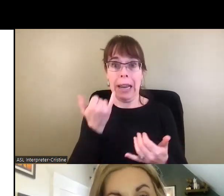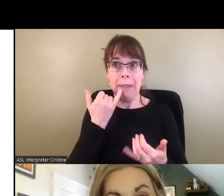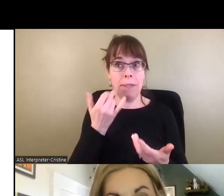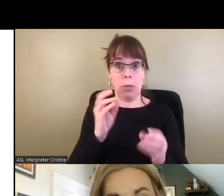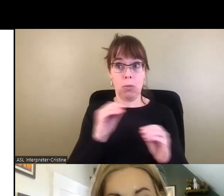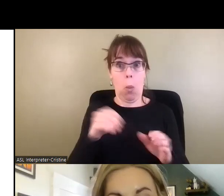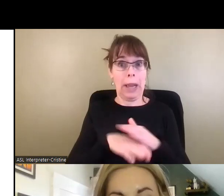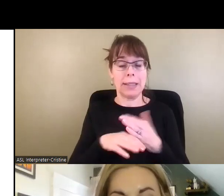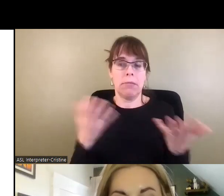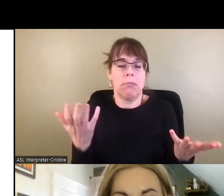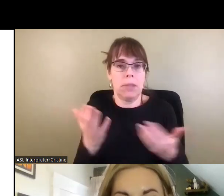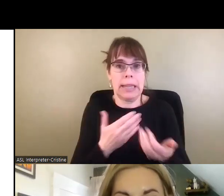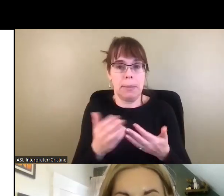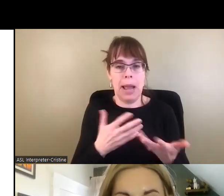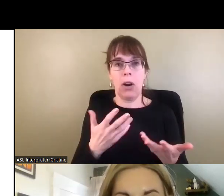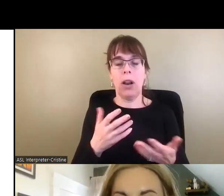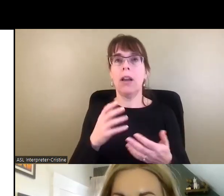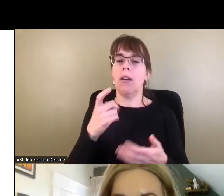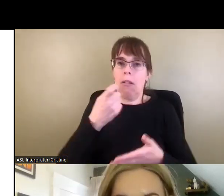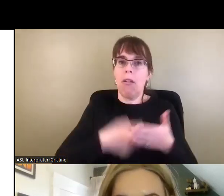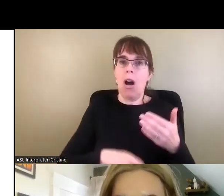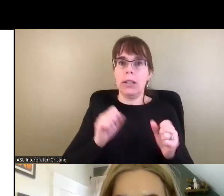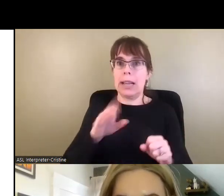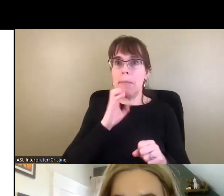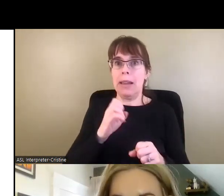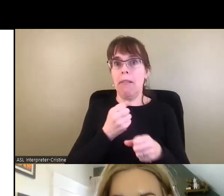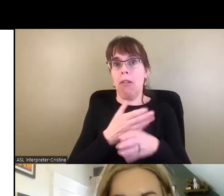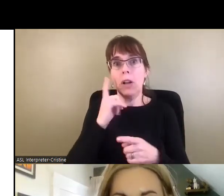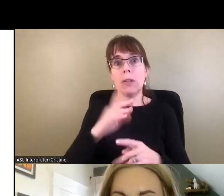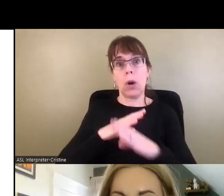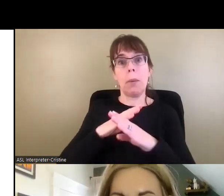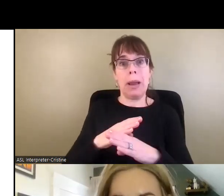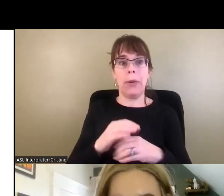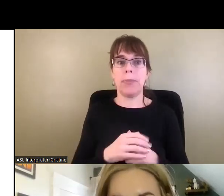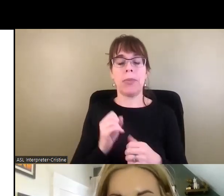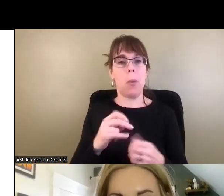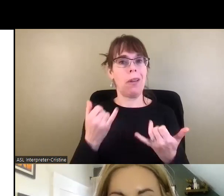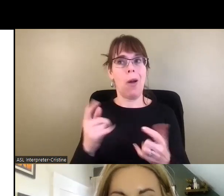huge barrier in that. So, we've existed in, you know, different capacities - now part of Cobalt,